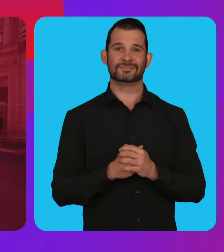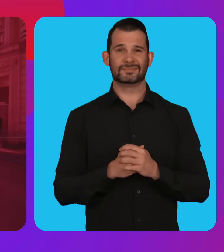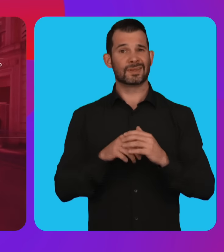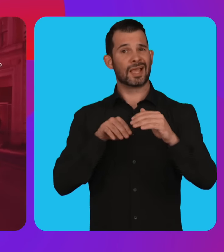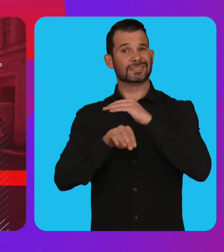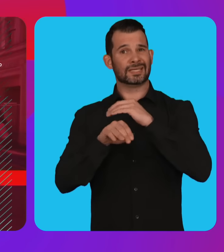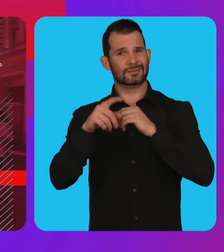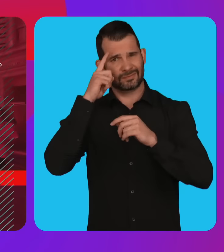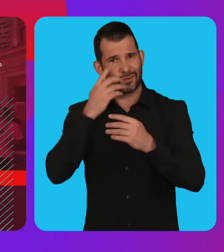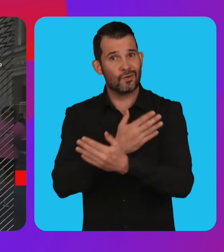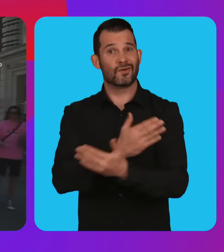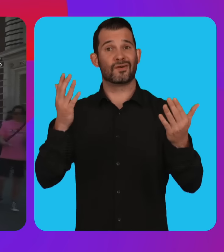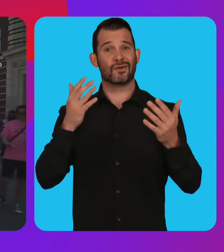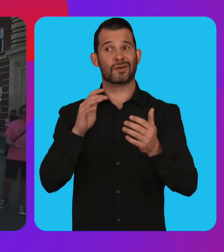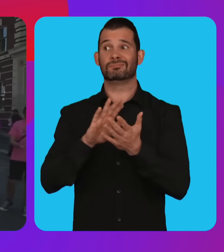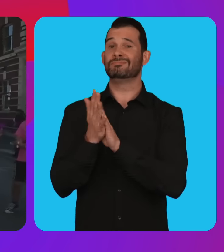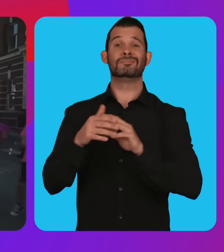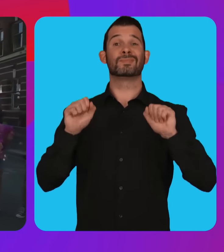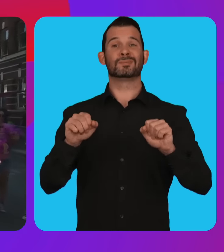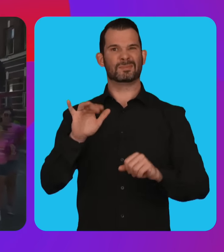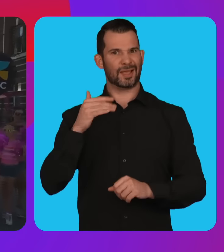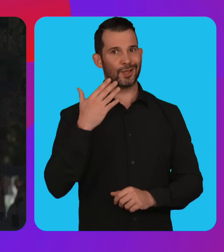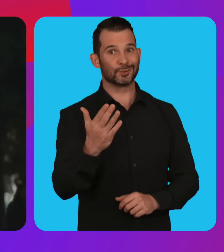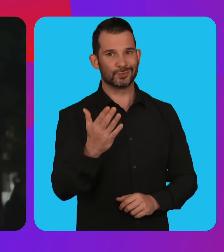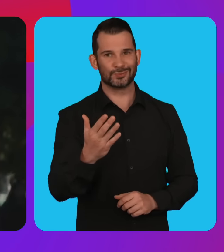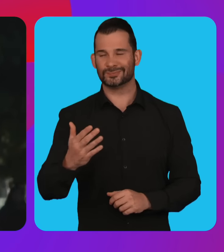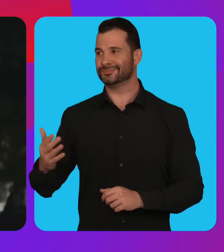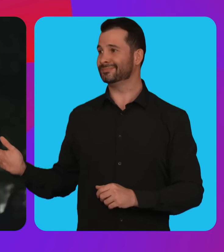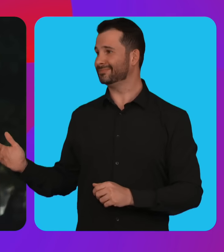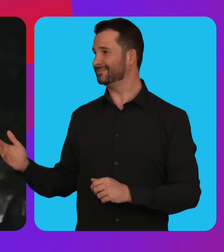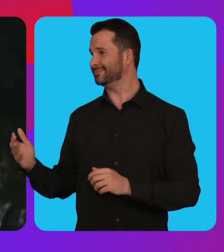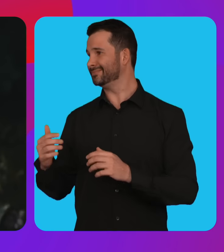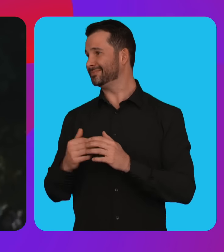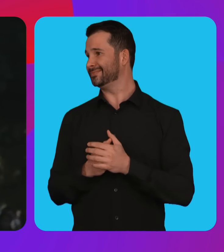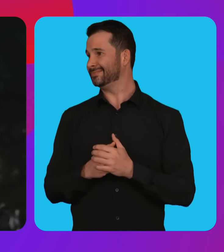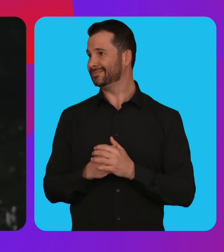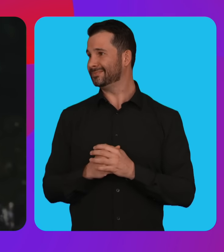[Narrator] Accessible to all, made possible by you. [NON-ENGLISH SPEECH]